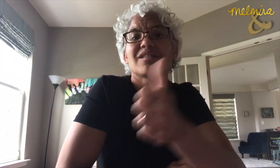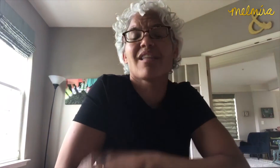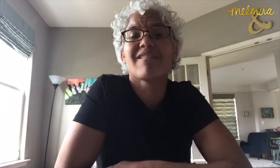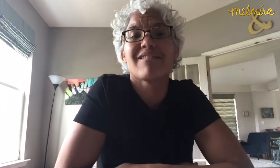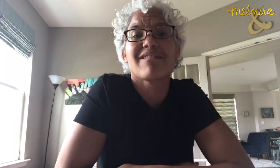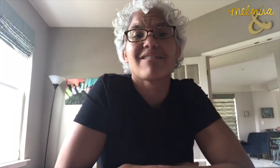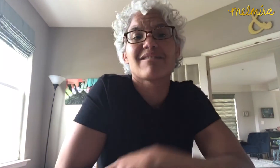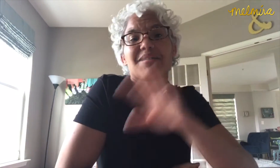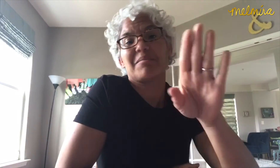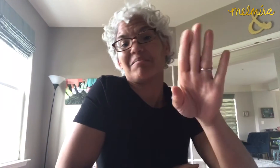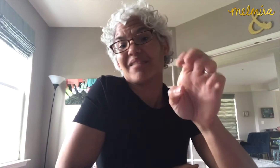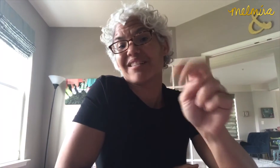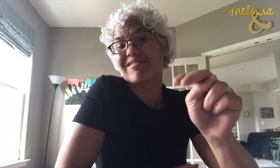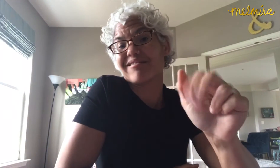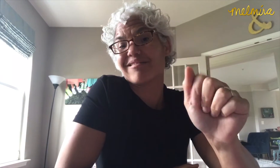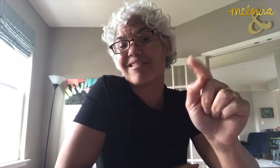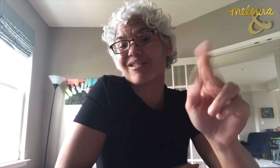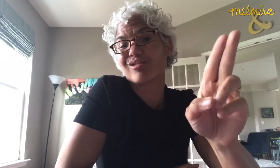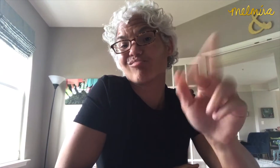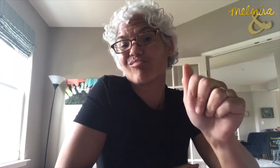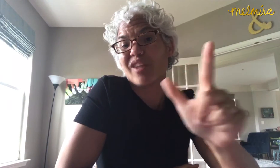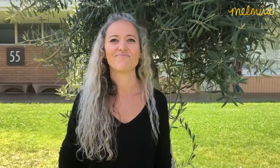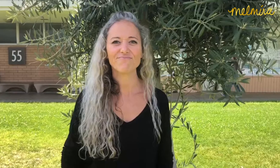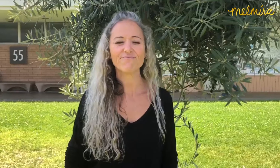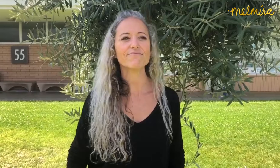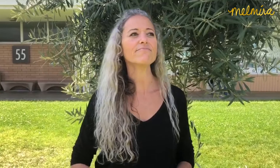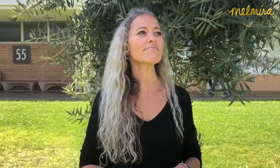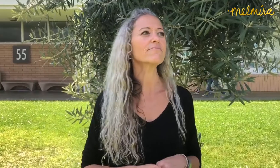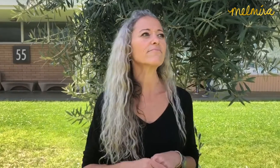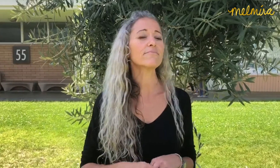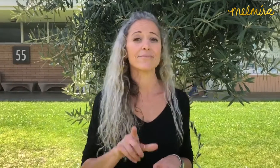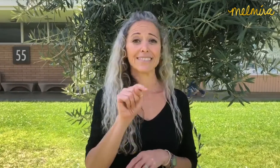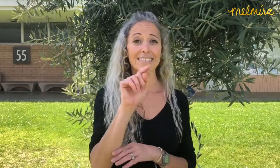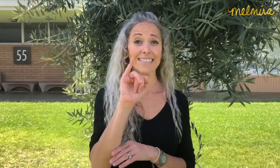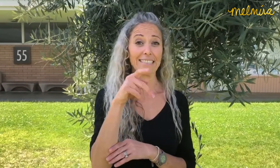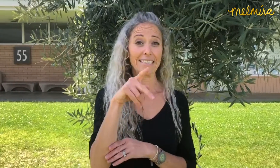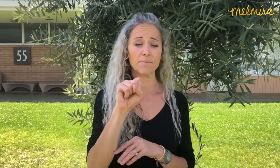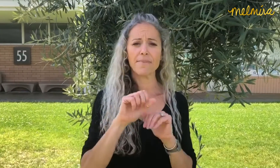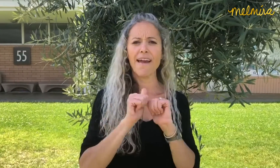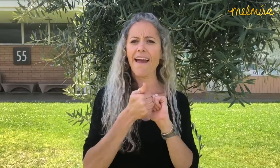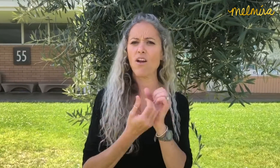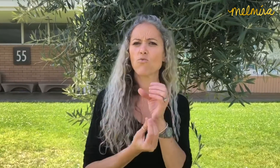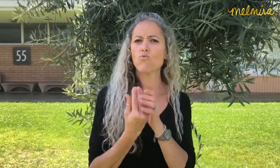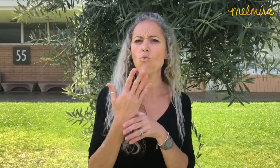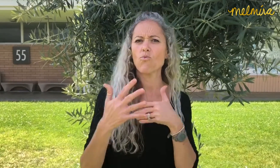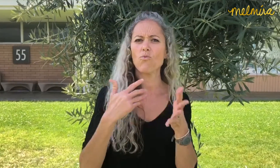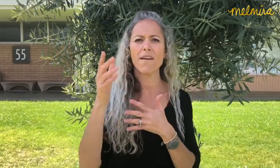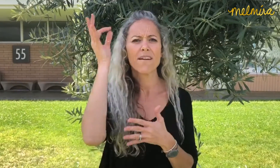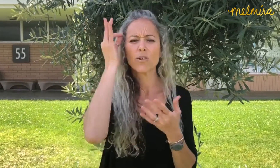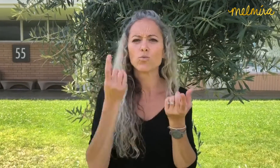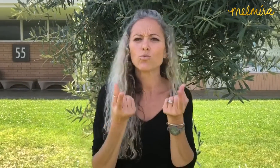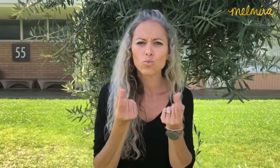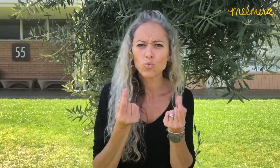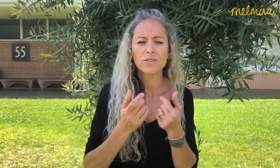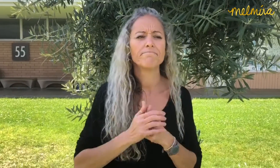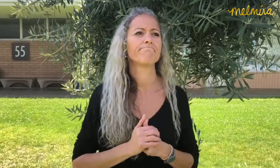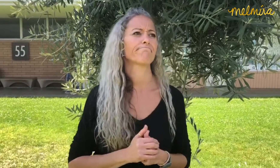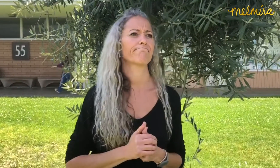Love yourself. Be natural. Here are tips on how to grow out your grey hair.